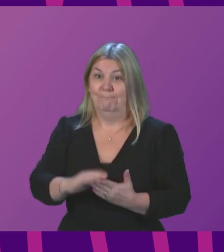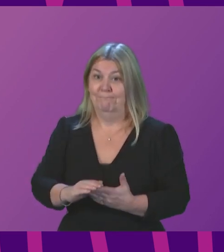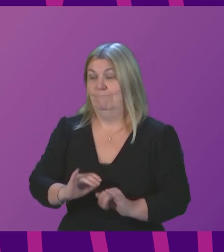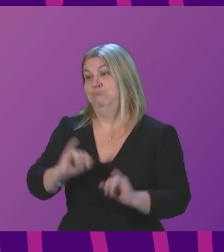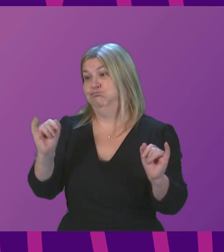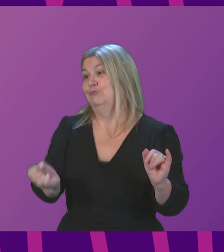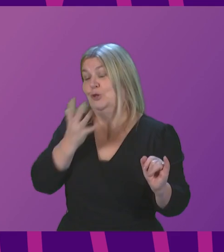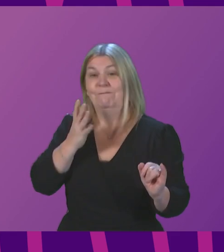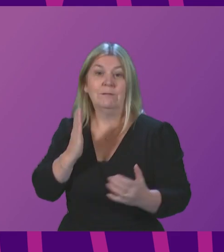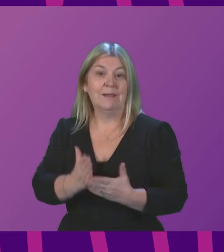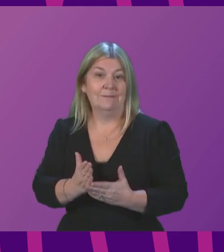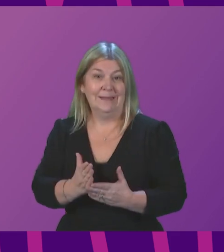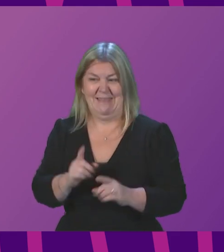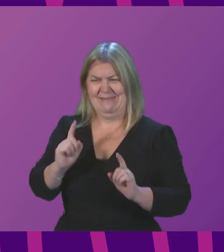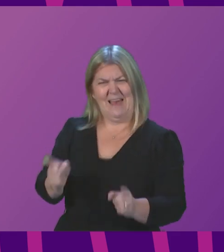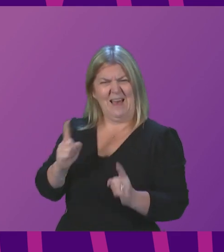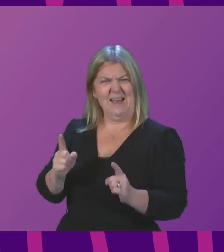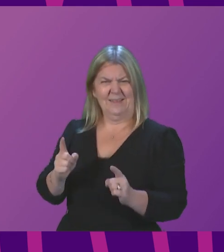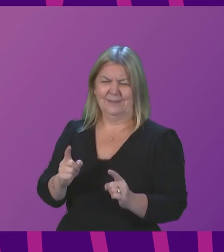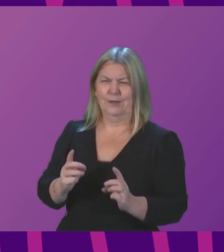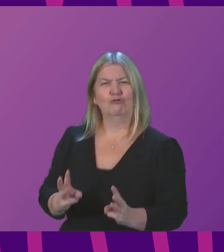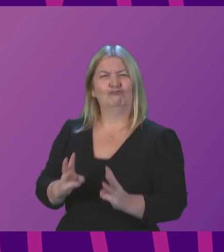and shameful that the triple lock has been removed.